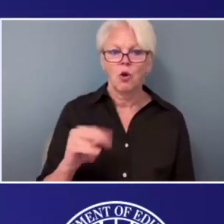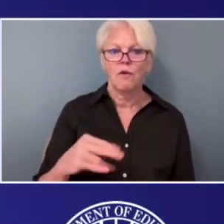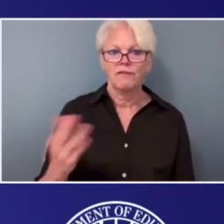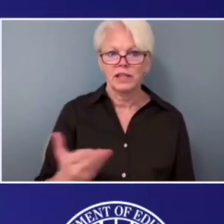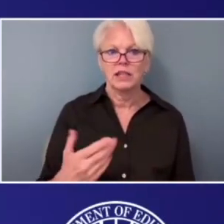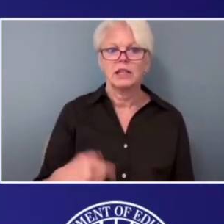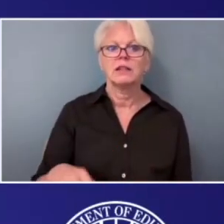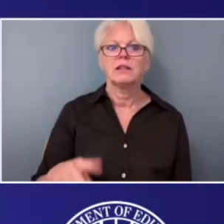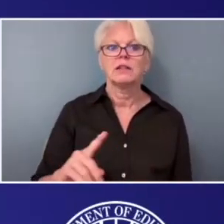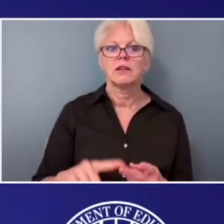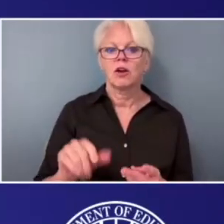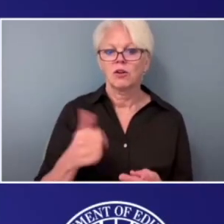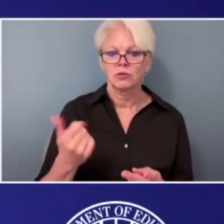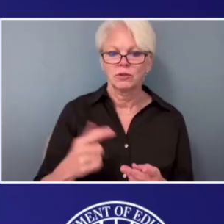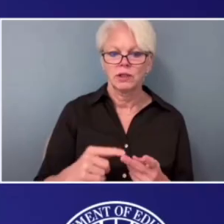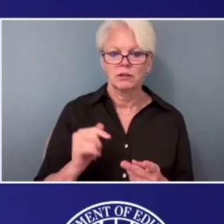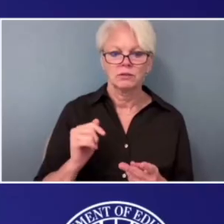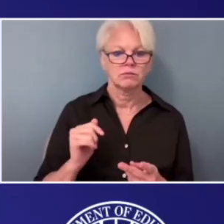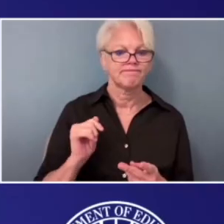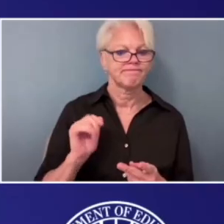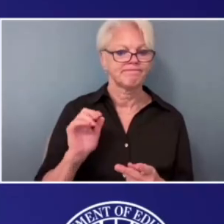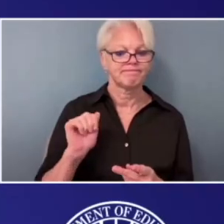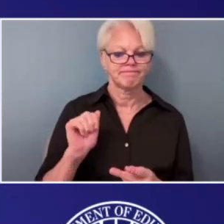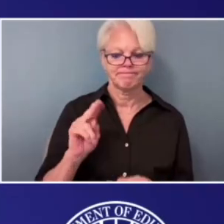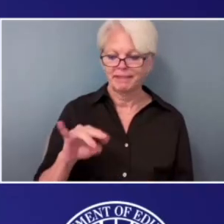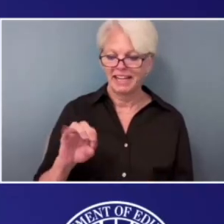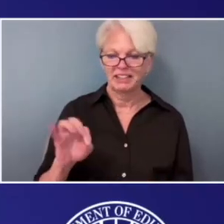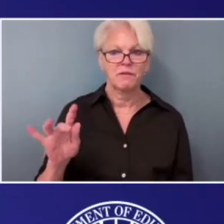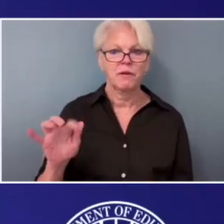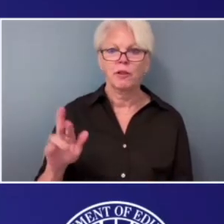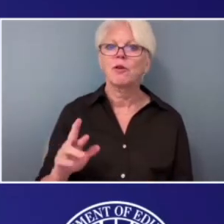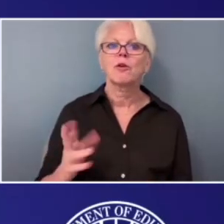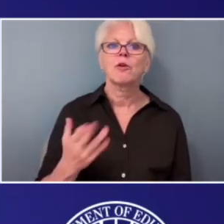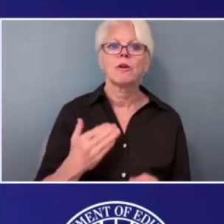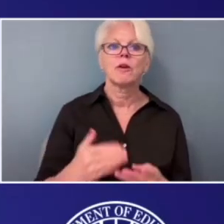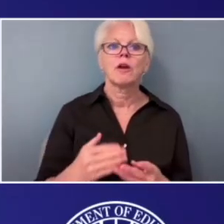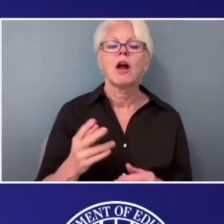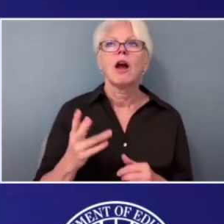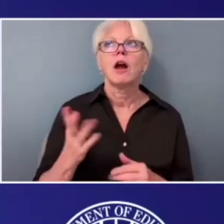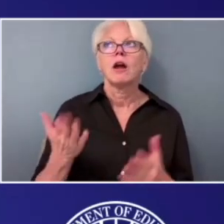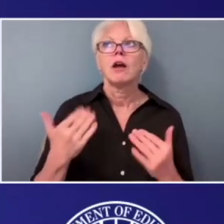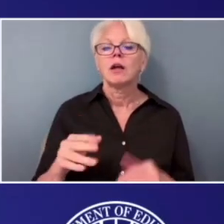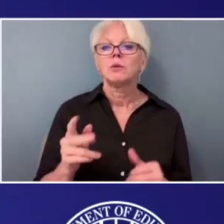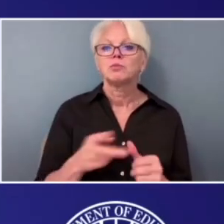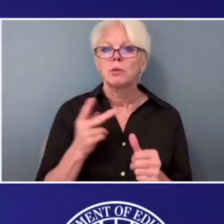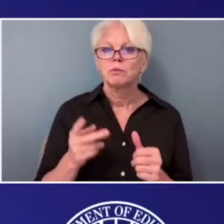Patti Kohler. Alternate? Thank you. Proprietary institutions? Andy Vaughn, present.